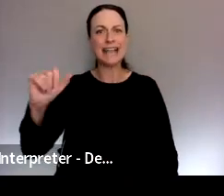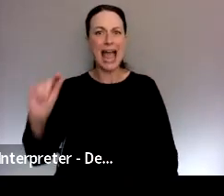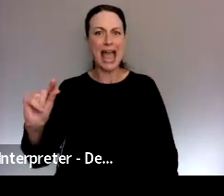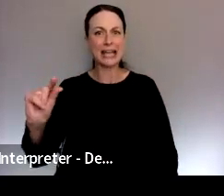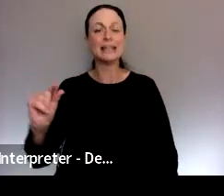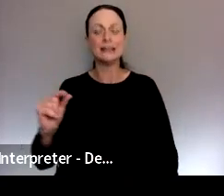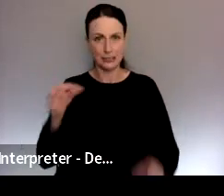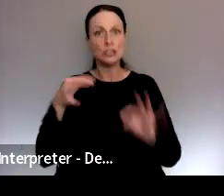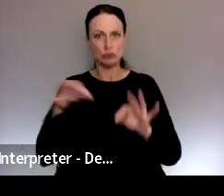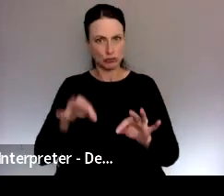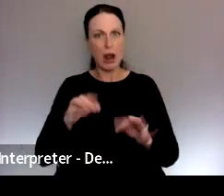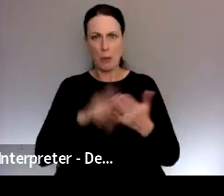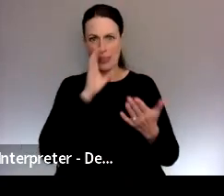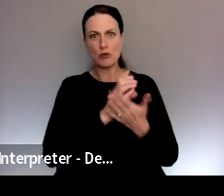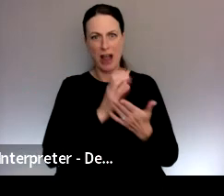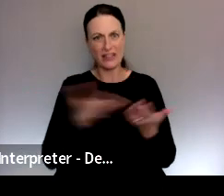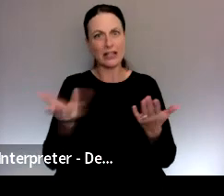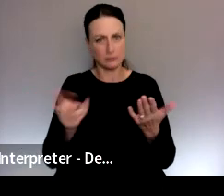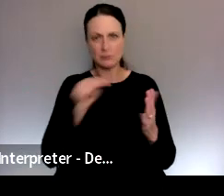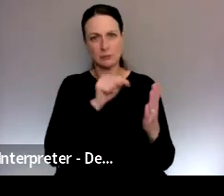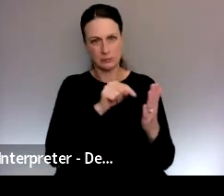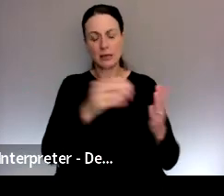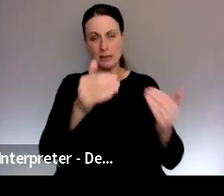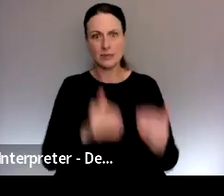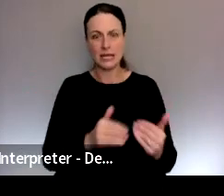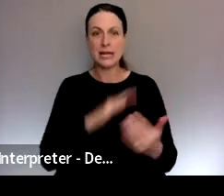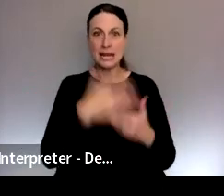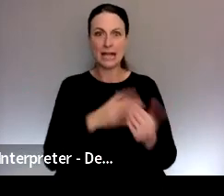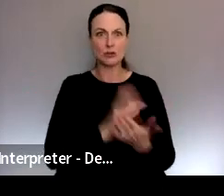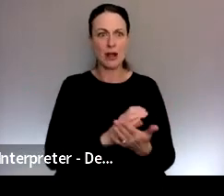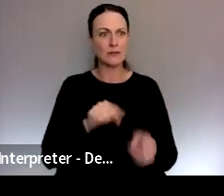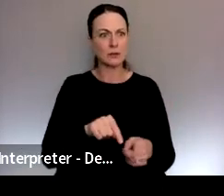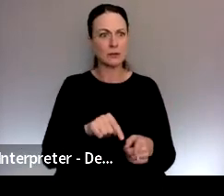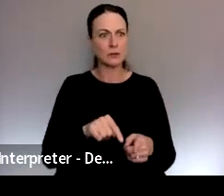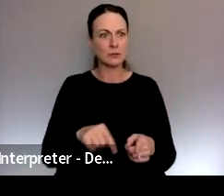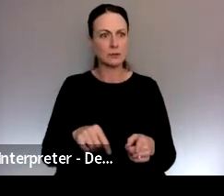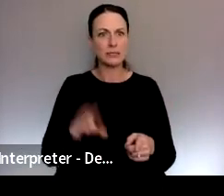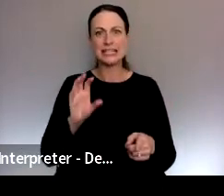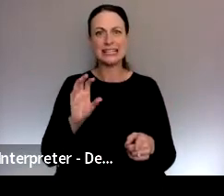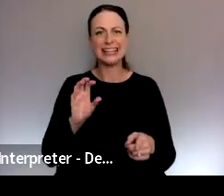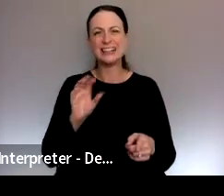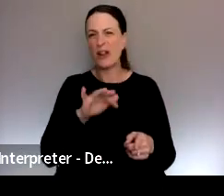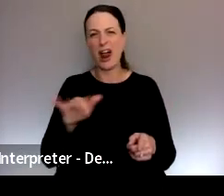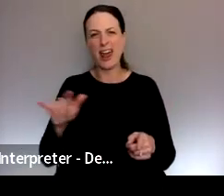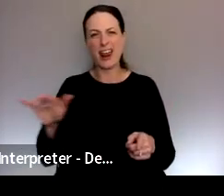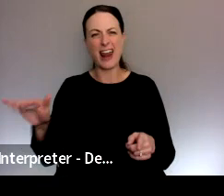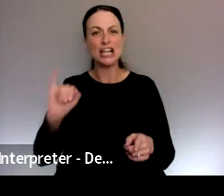> You are currently on it... Mark: To describe what that graphic is all about. Now we go to the next graphic. > Reader 042116 jpeg.